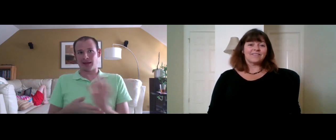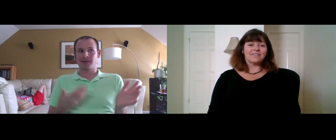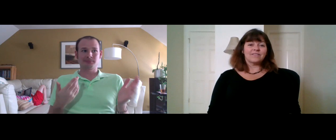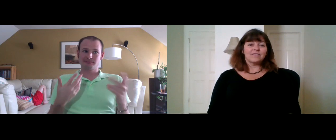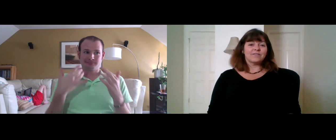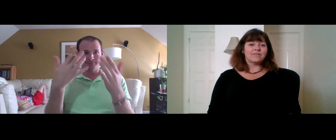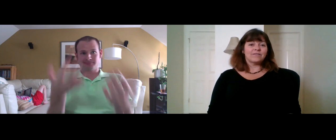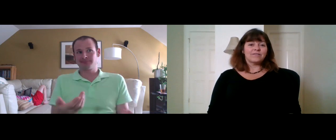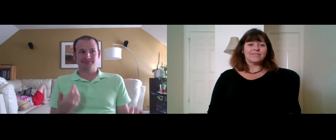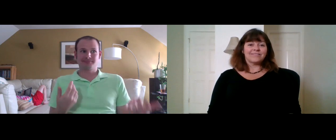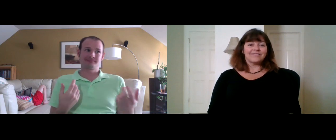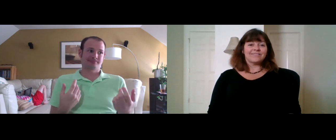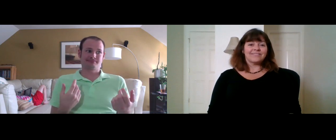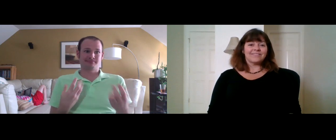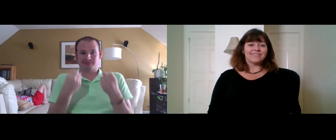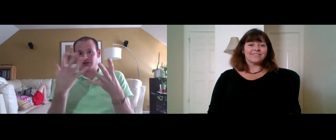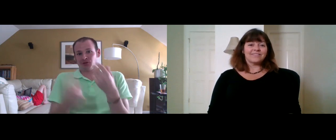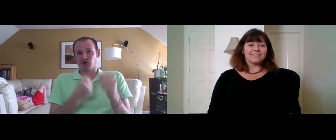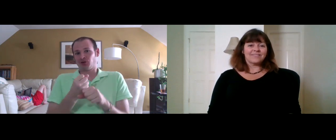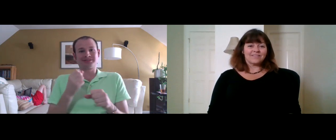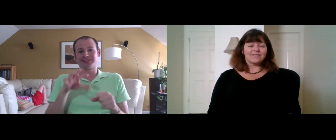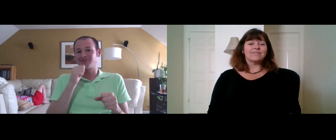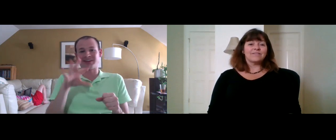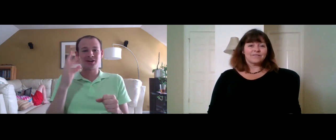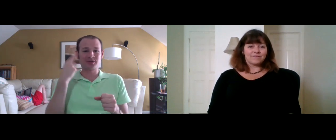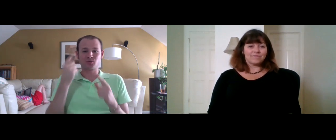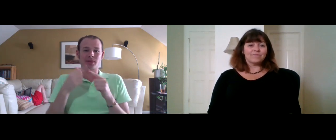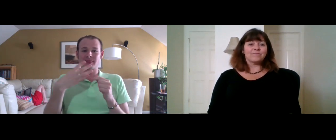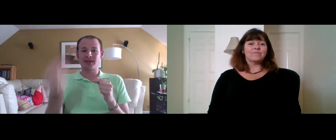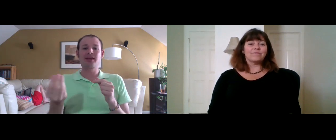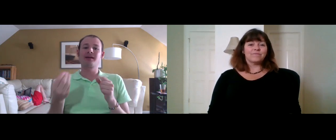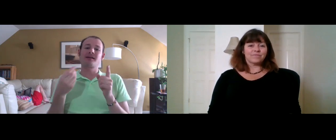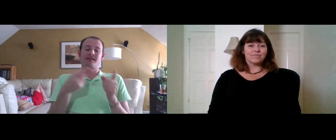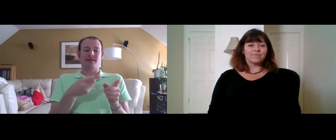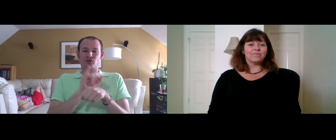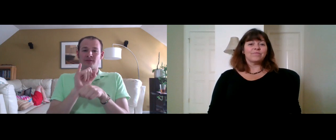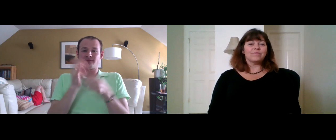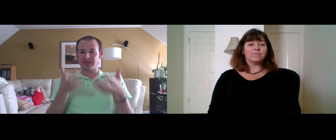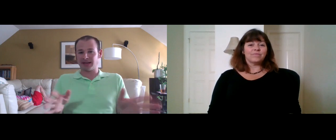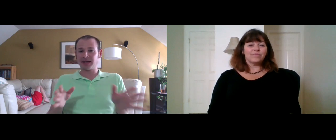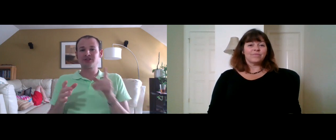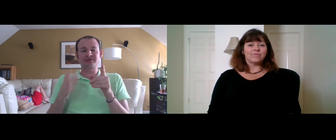Doing soil research for four months became many years haven't found a reason to leave